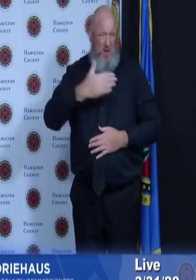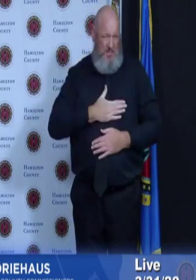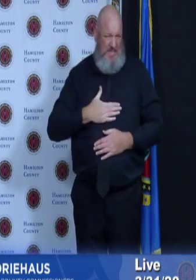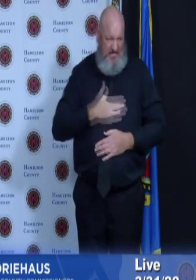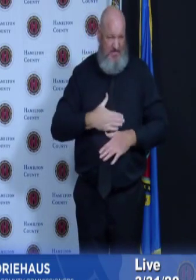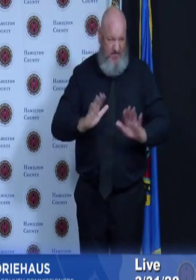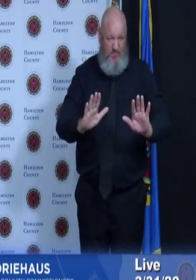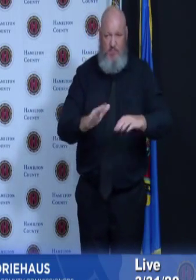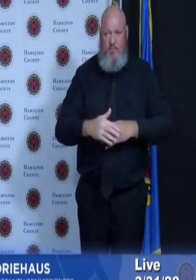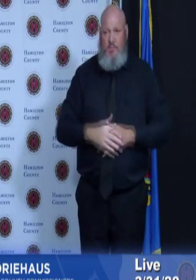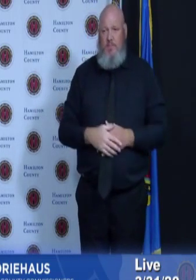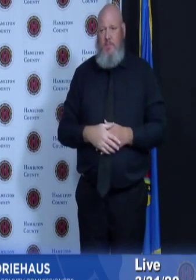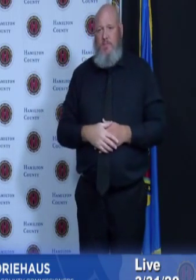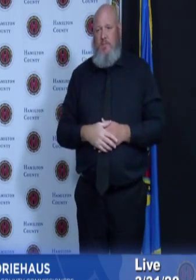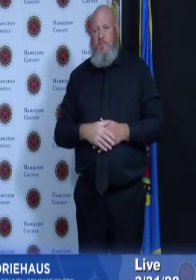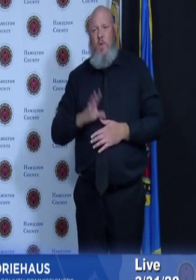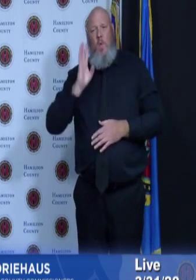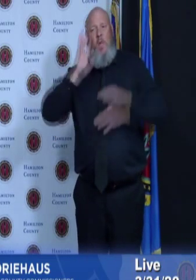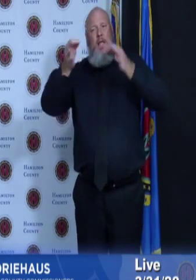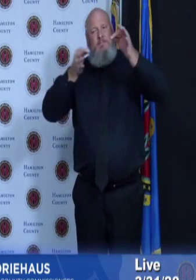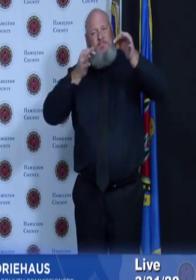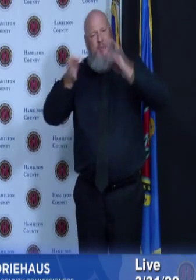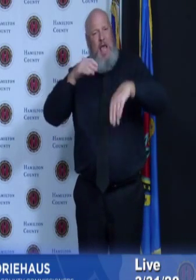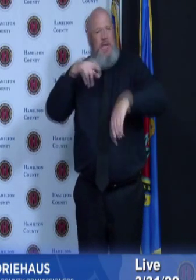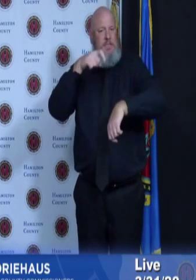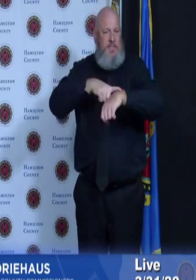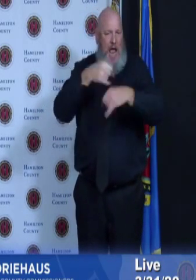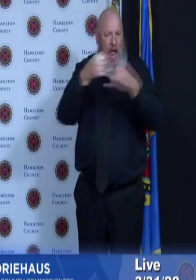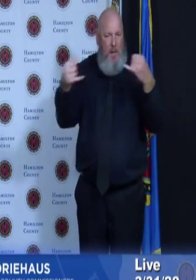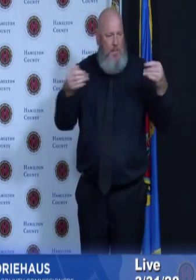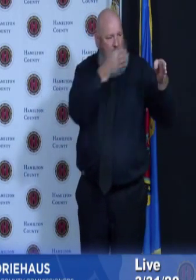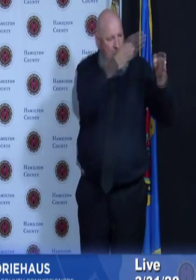far as when the employees will be impacted yet look our employees are